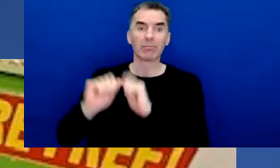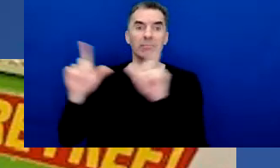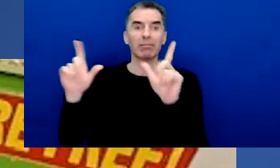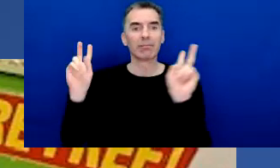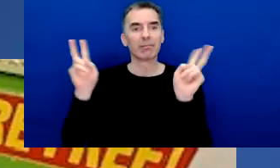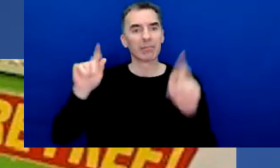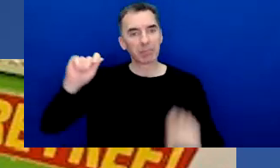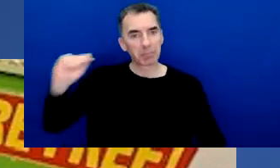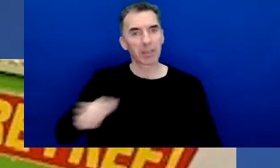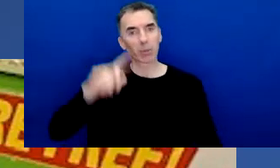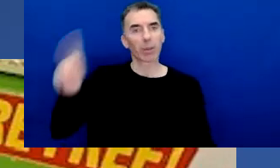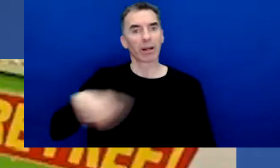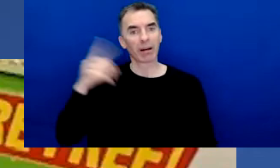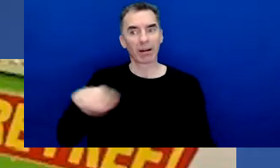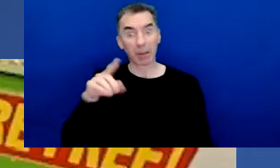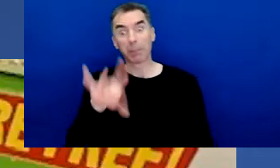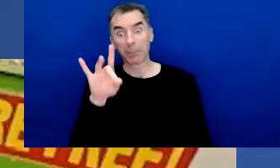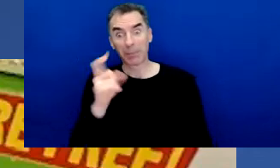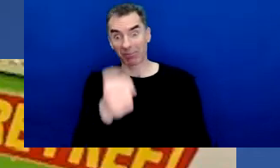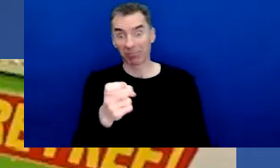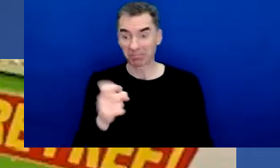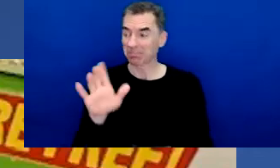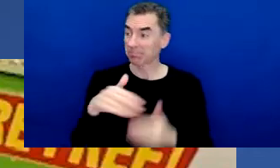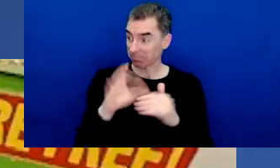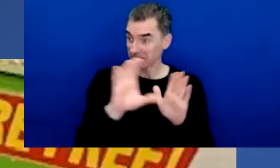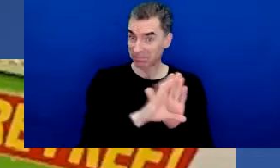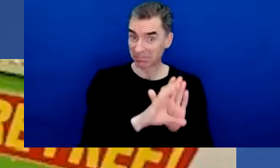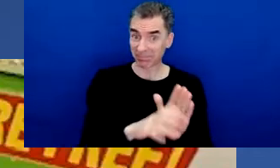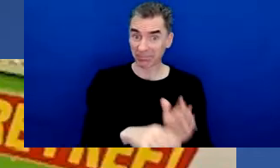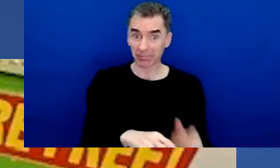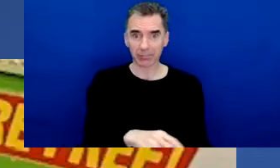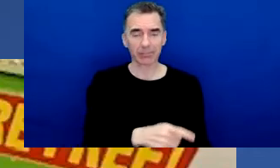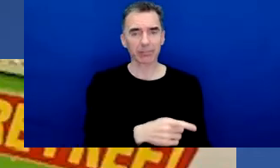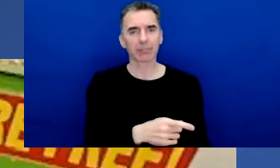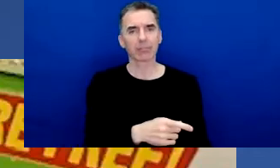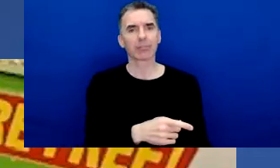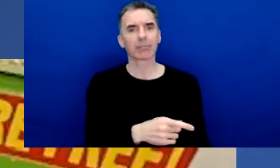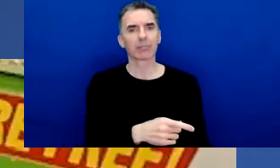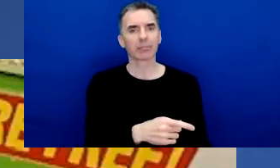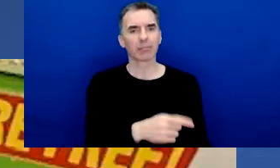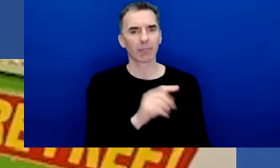And Sean, if you can go to the next slide really quick yeah. Thanks for toasted oats, by the way.